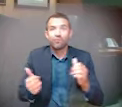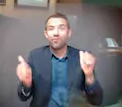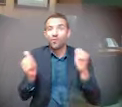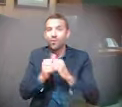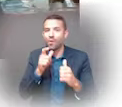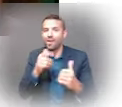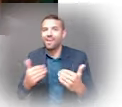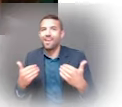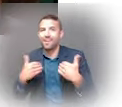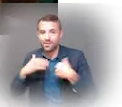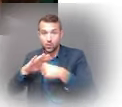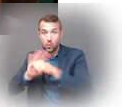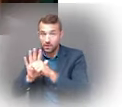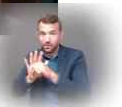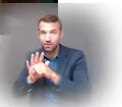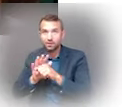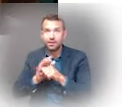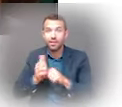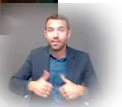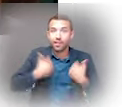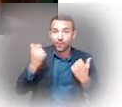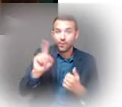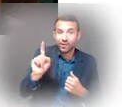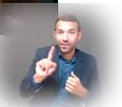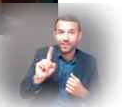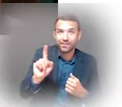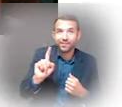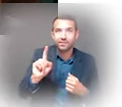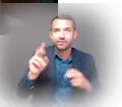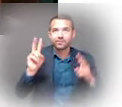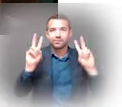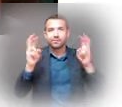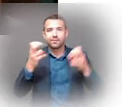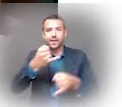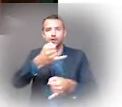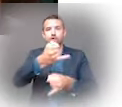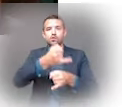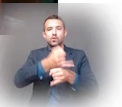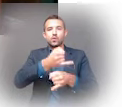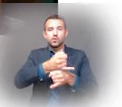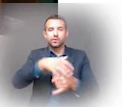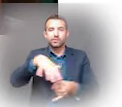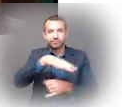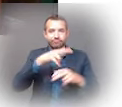Now, when you think about institutions, it's broad. It's nursing homes.